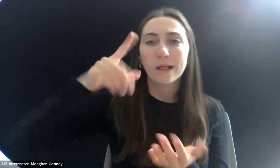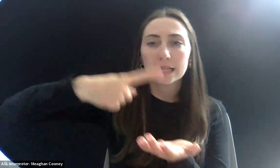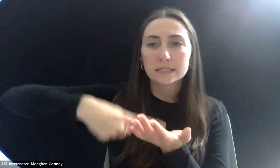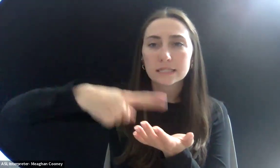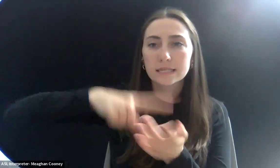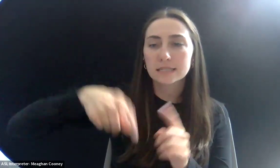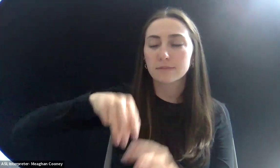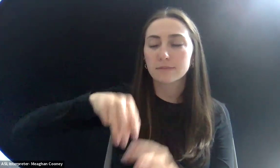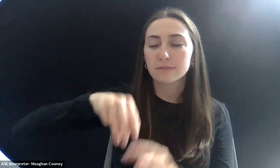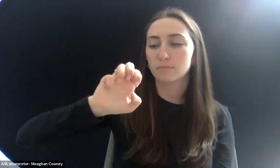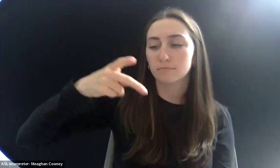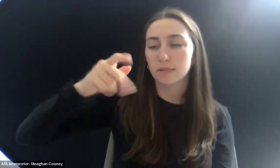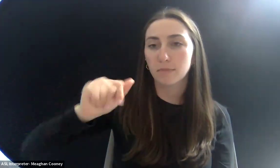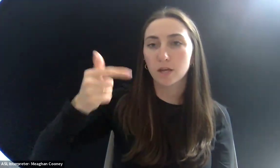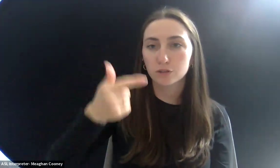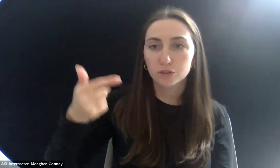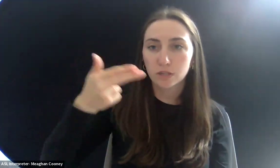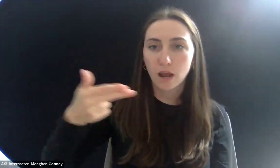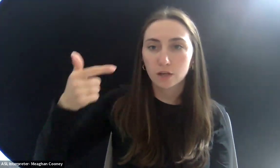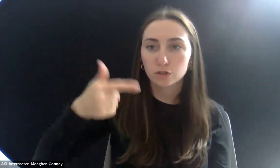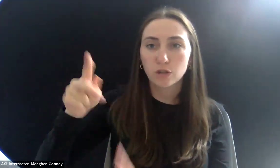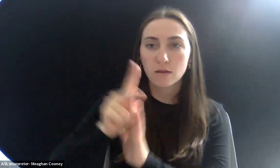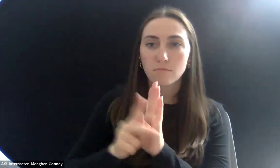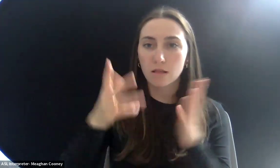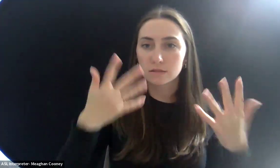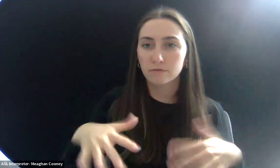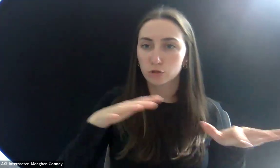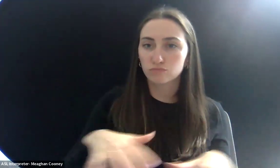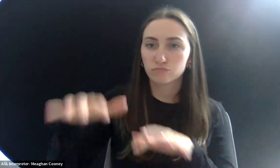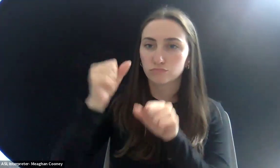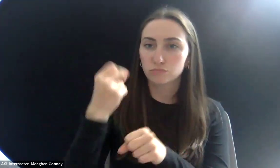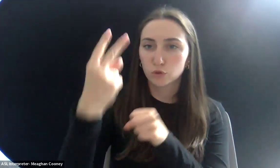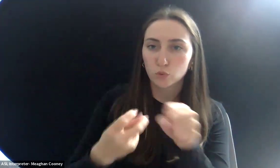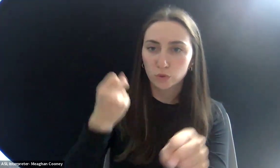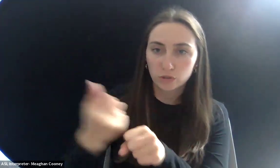policy was held about two years ago as a part of our advisory